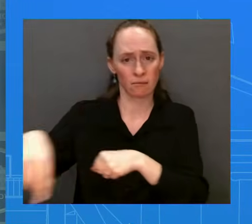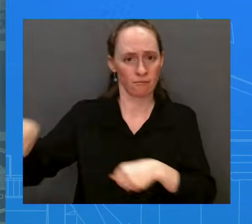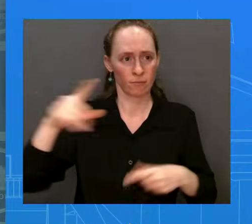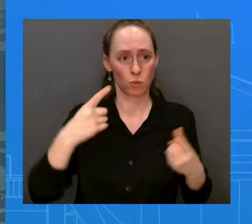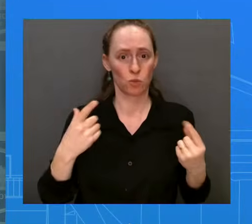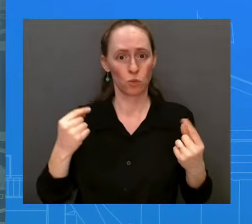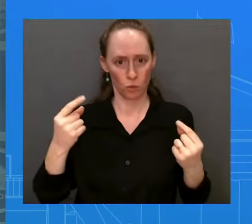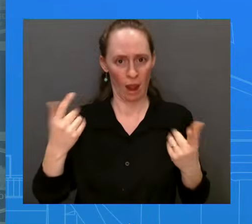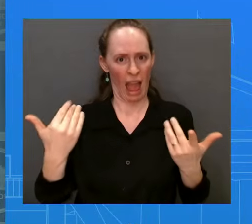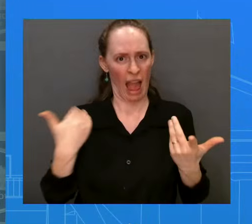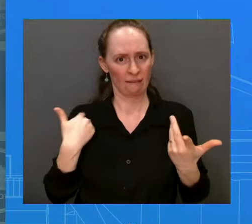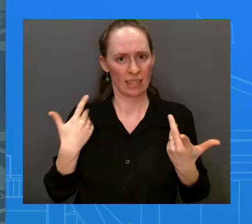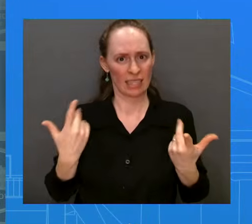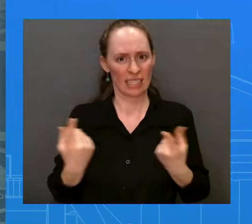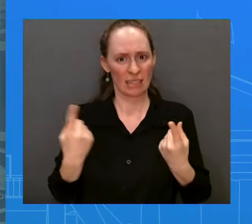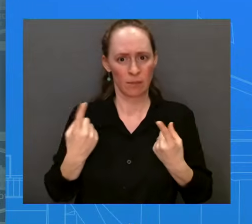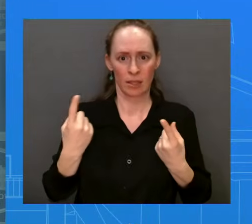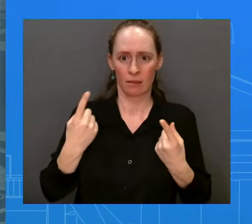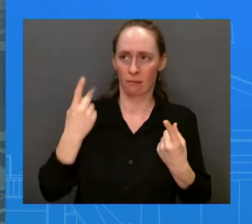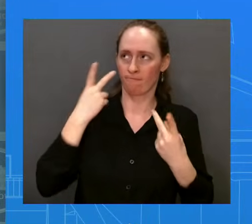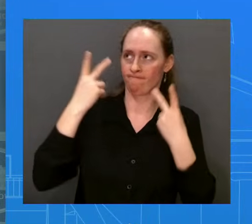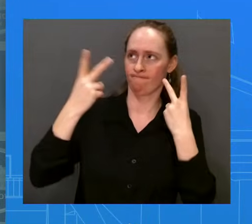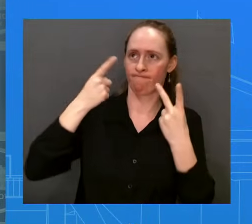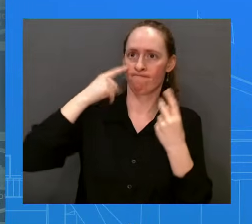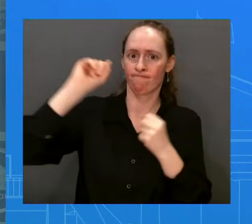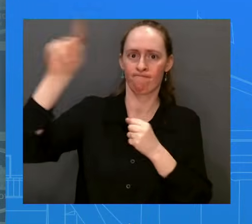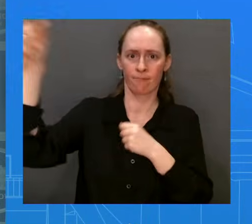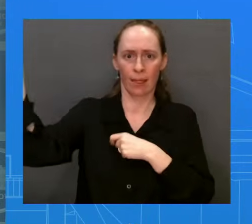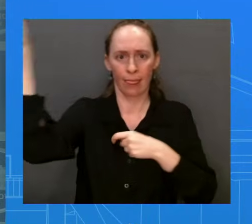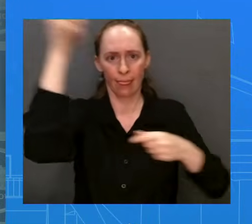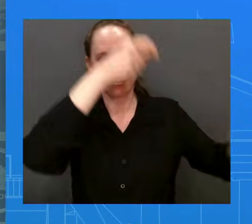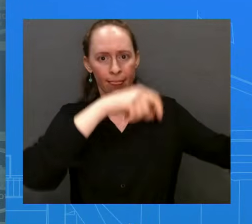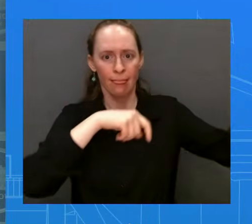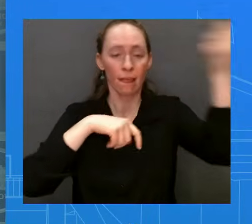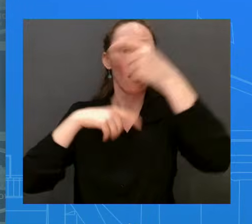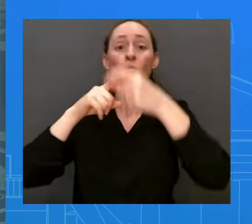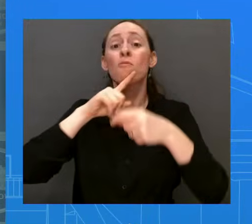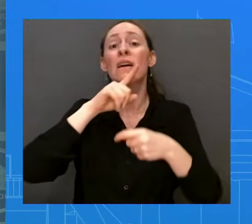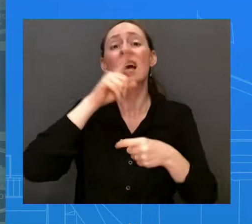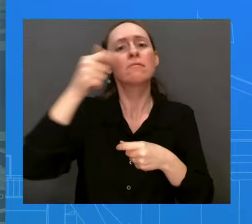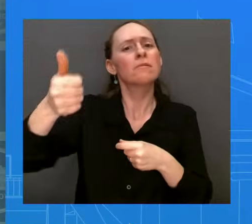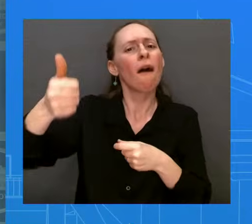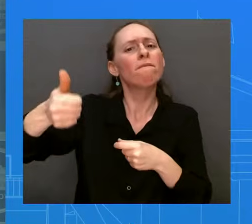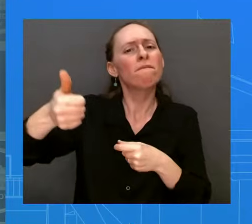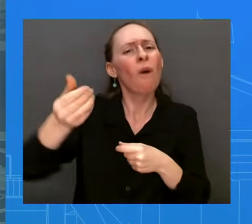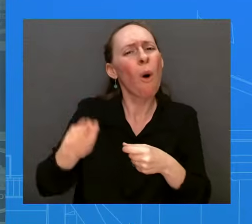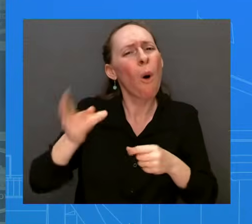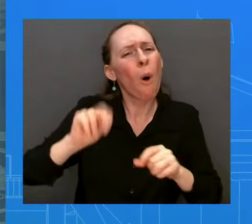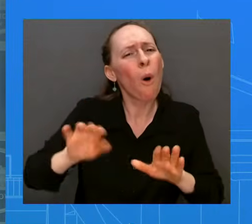to definitively assess what these most recent objects are, we acted out of an abundance of caution